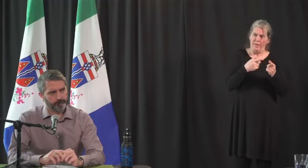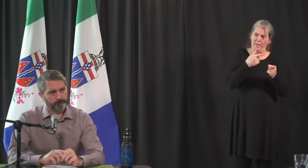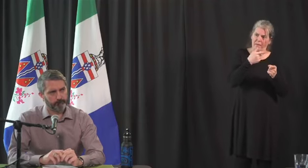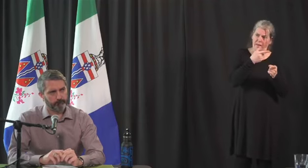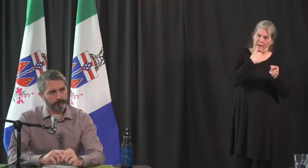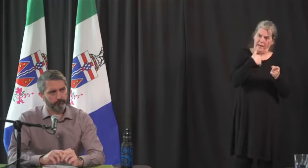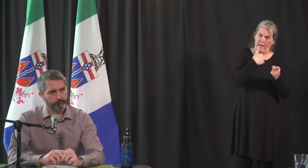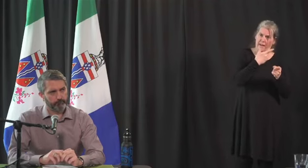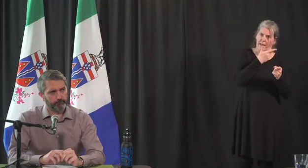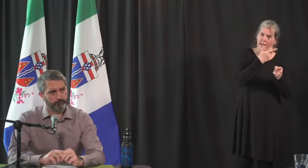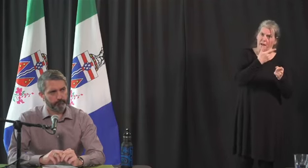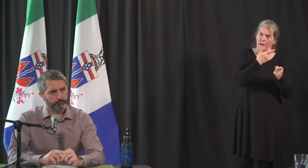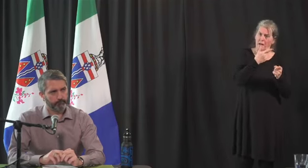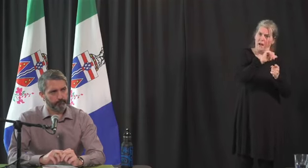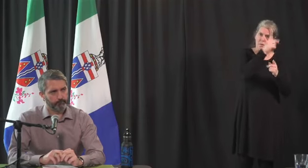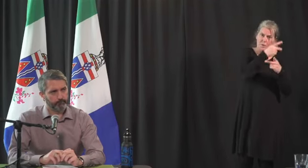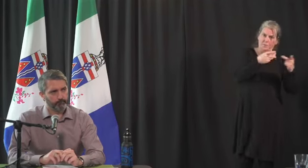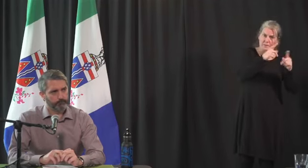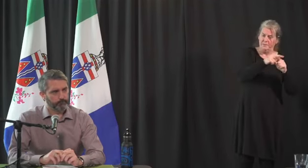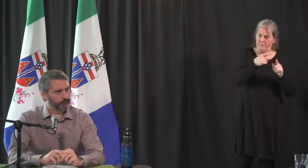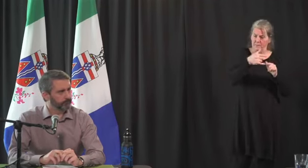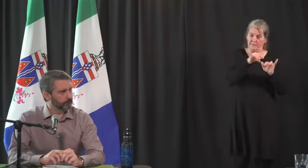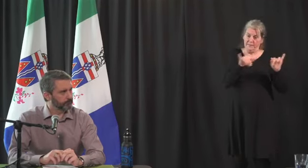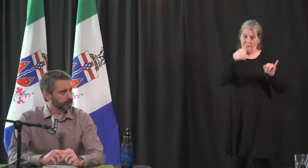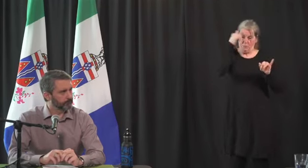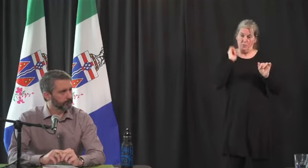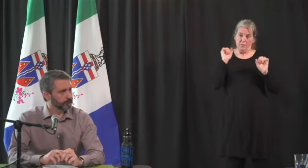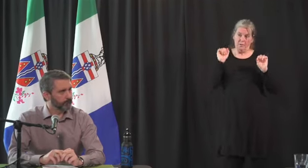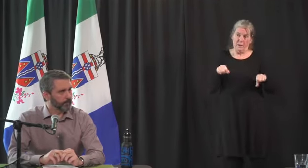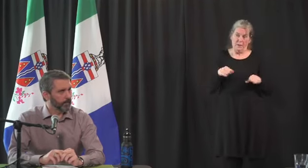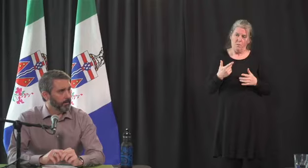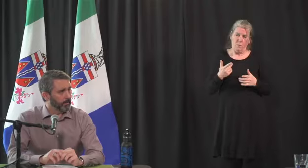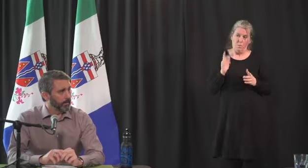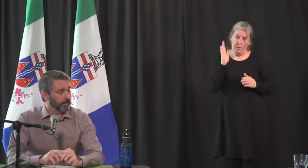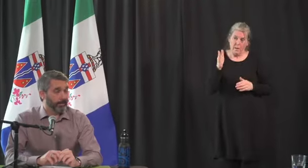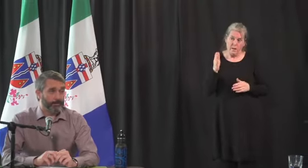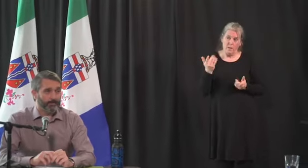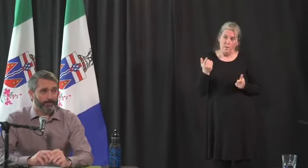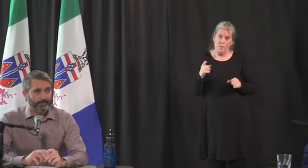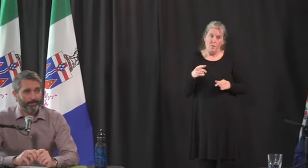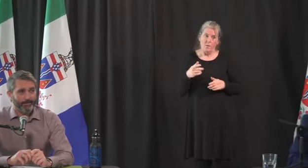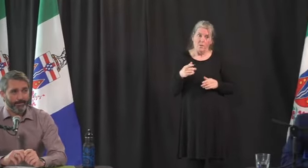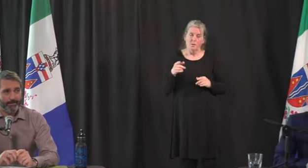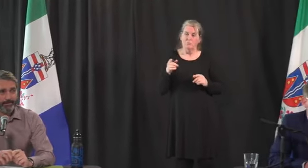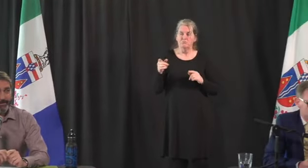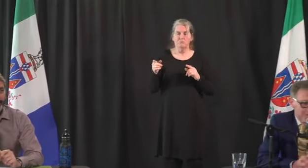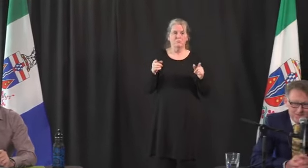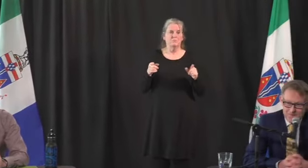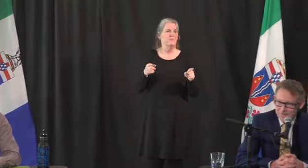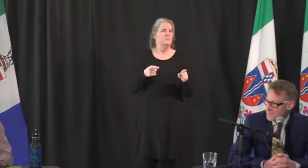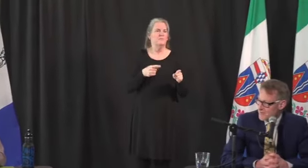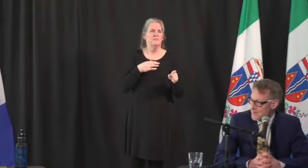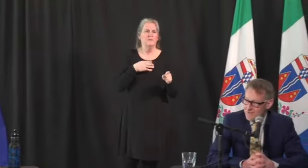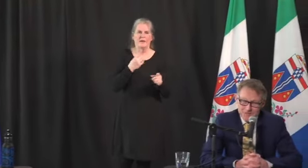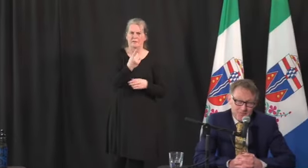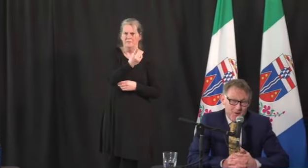INTRODUCING A MEASURE LIKE THAT IN THE YUKON? IS THAT SOMETHING BEING LOOKED AT ALL? I PRESUME THAT'S A QUESTION FOR ME.